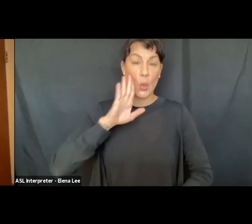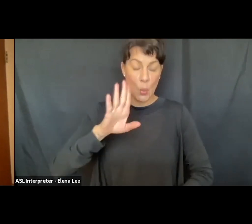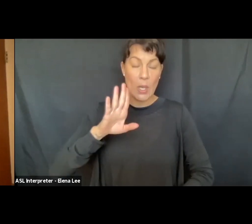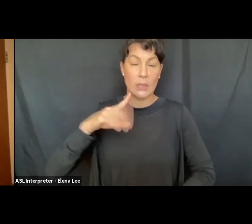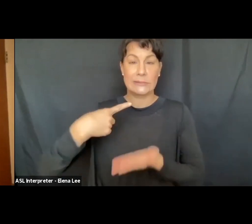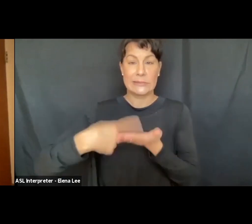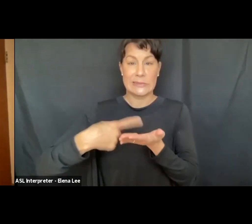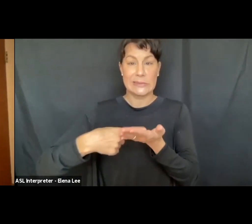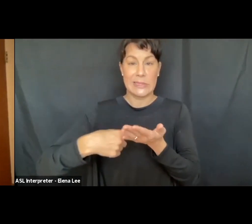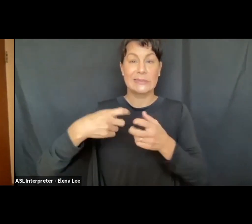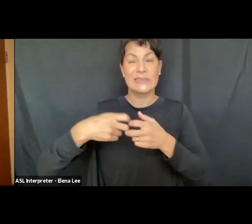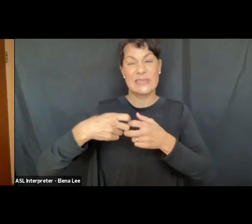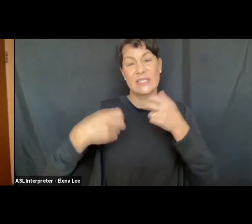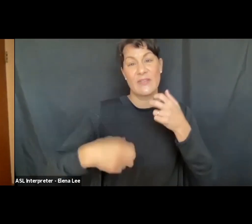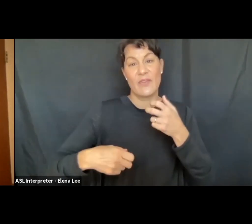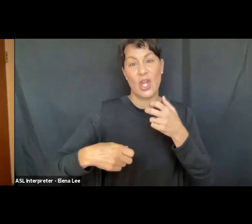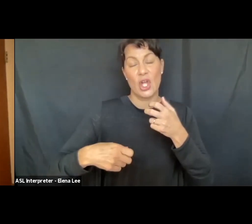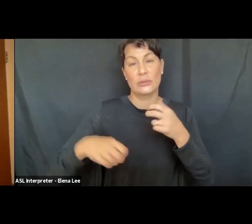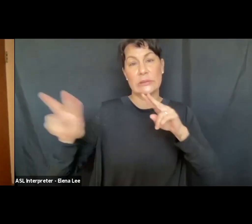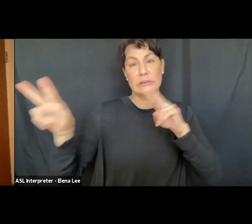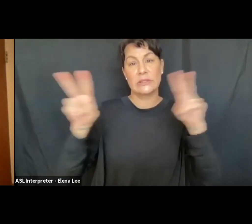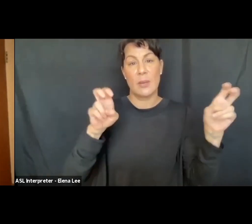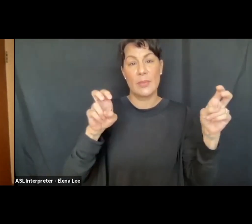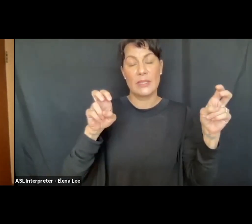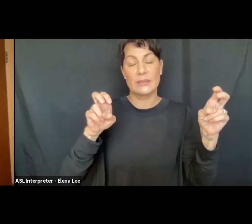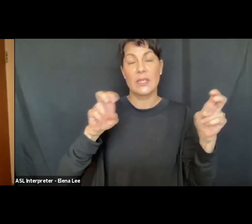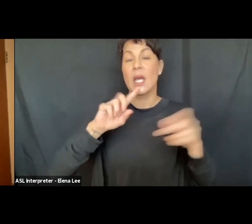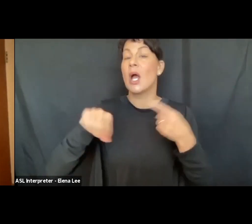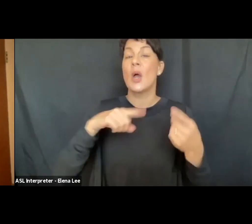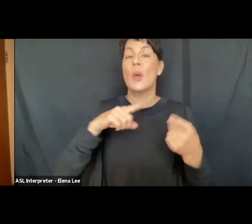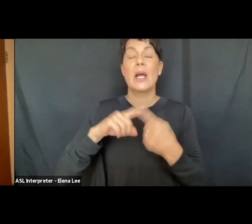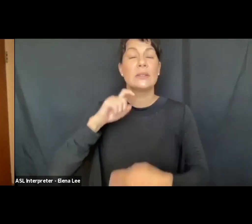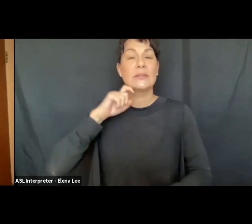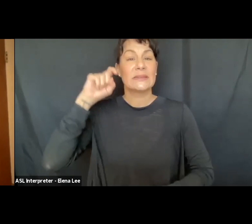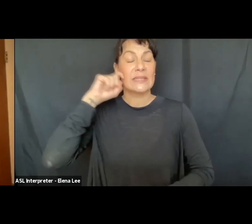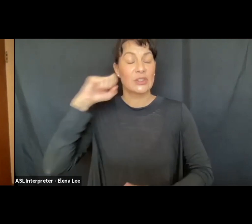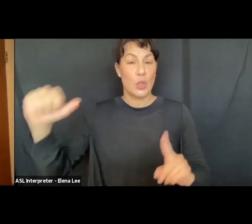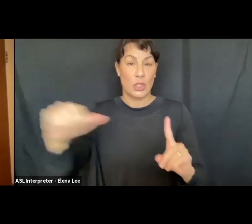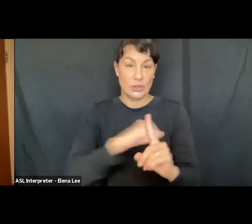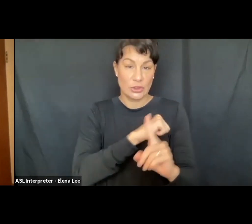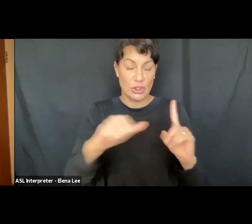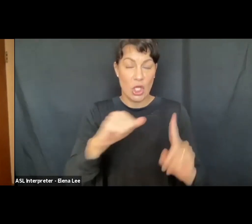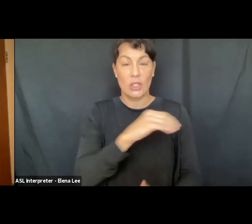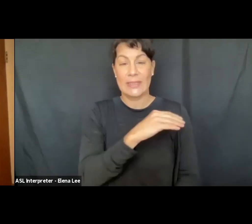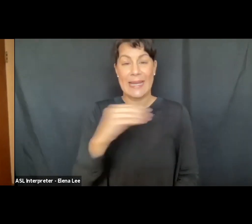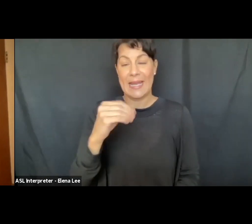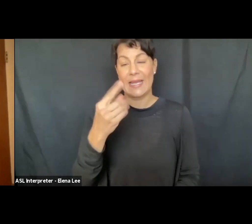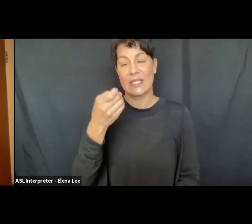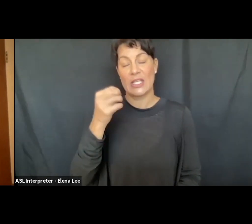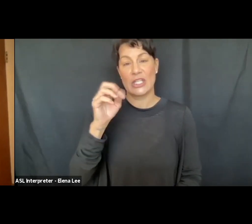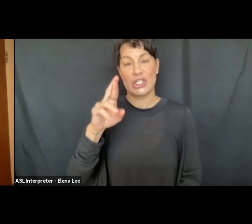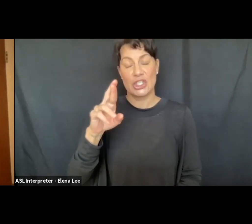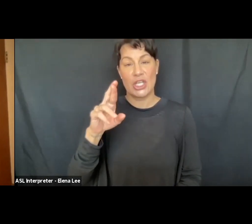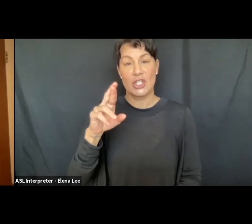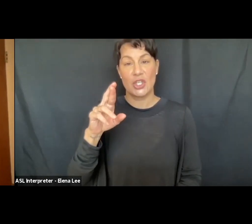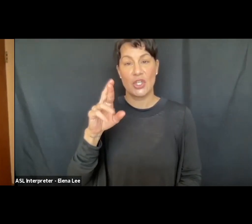such as sexual assault and gender-based violence today, that could be triggering or upsetting.